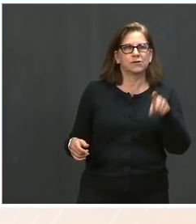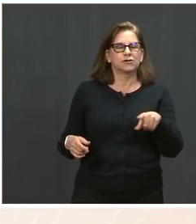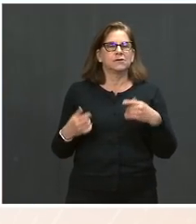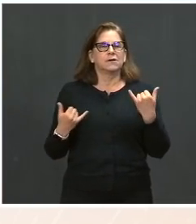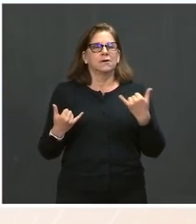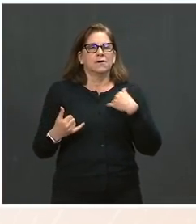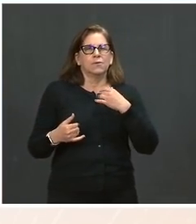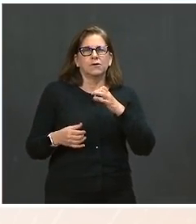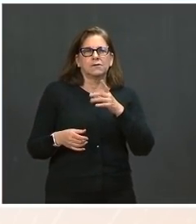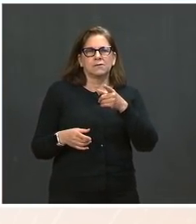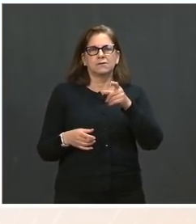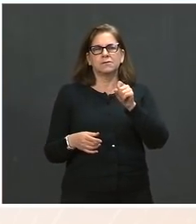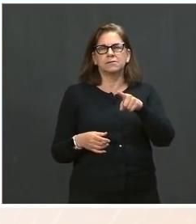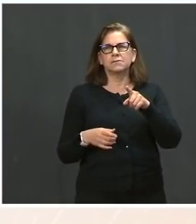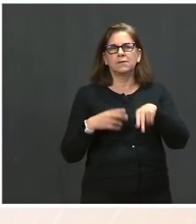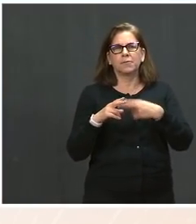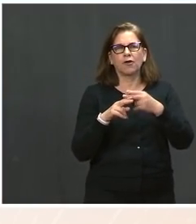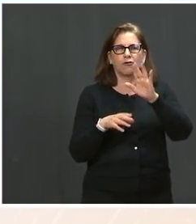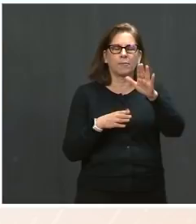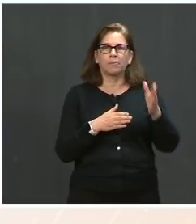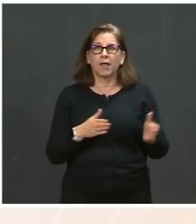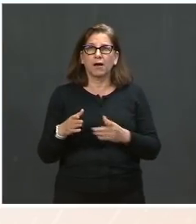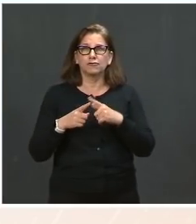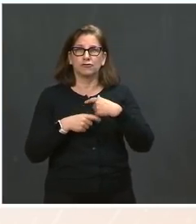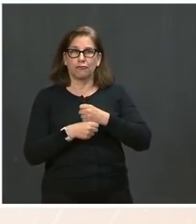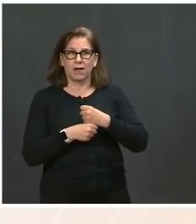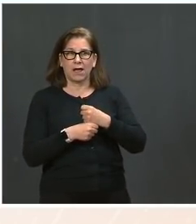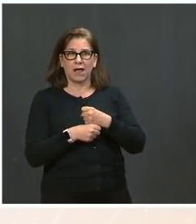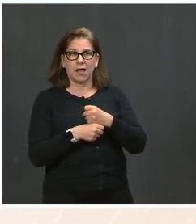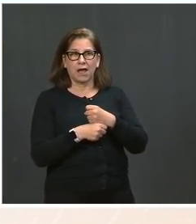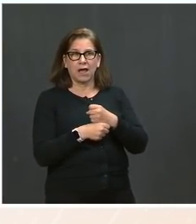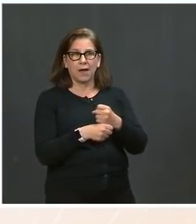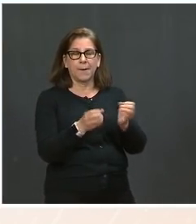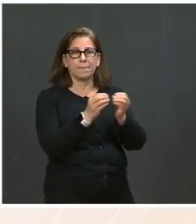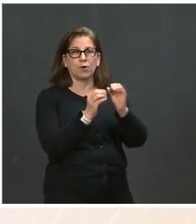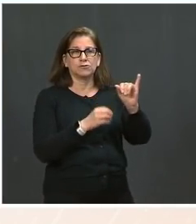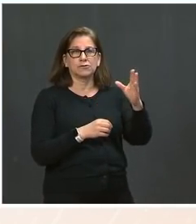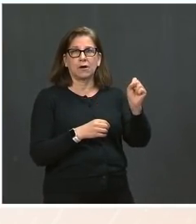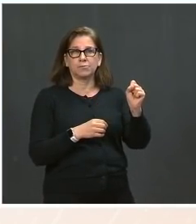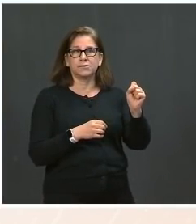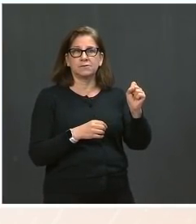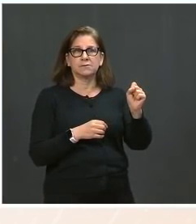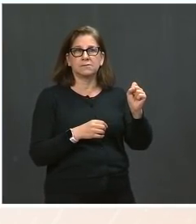I'm wondering what levers that the federal government has to ensure that those jobs will be,